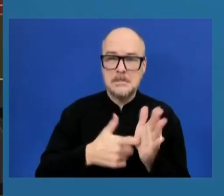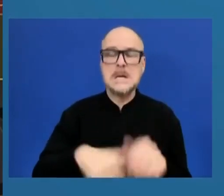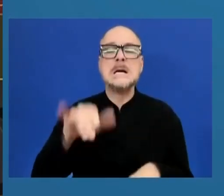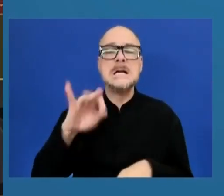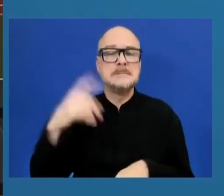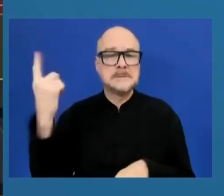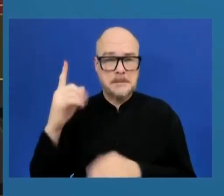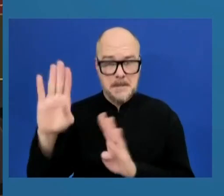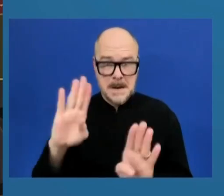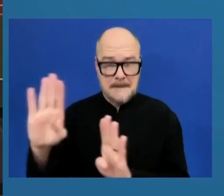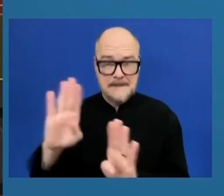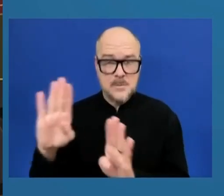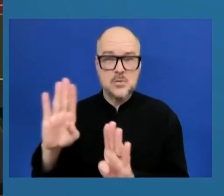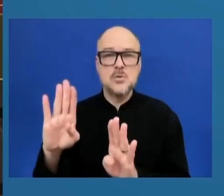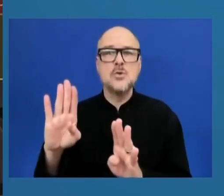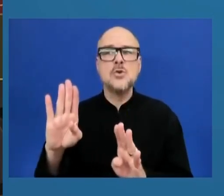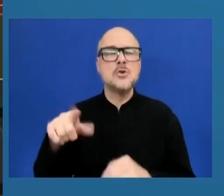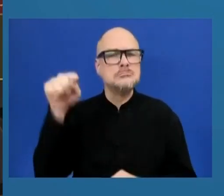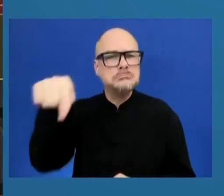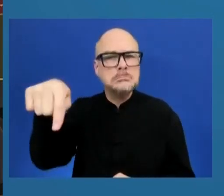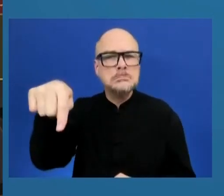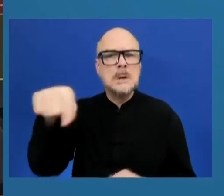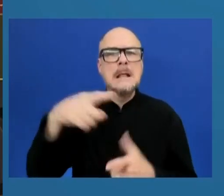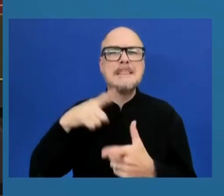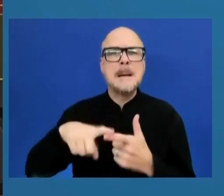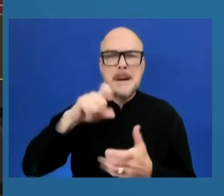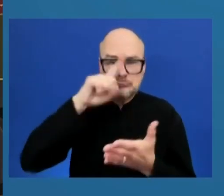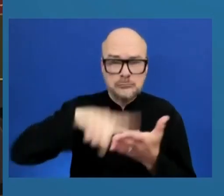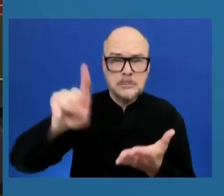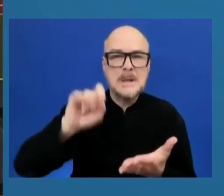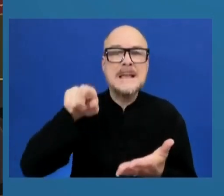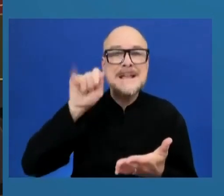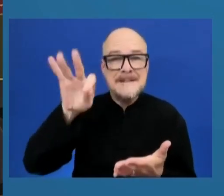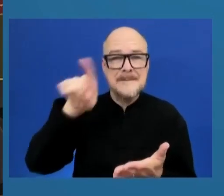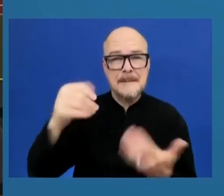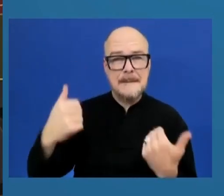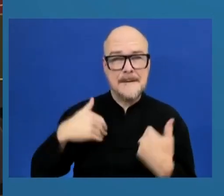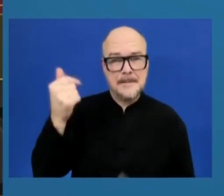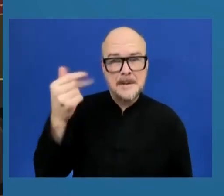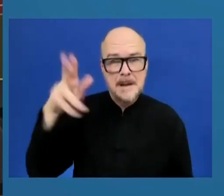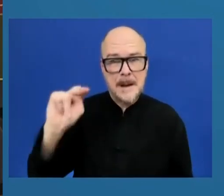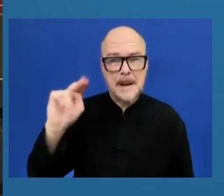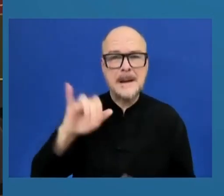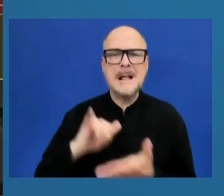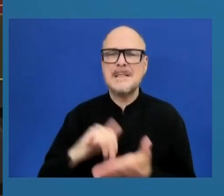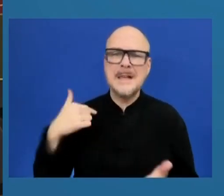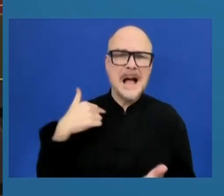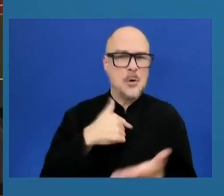that they go find out whether they have access to guns. I would say that we are number one in the nation and, uh,